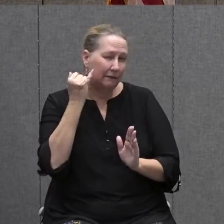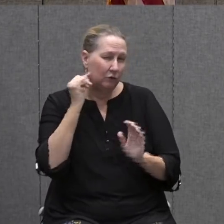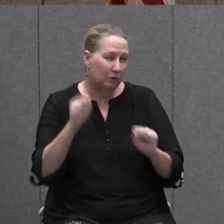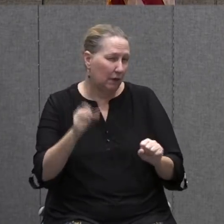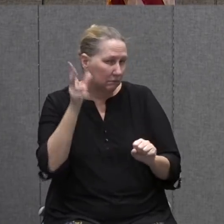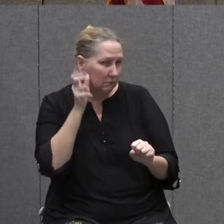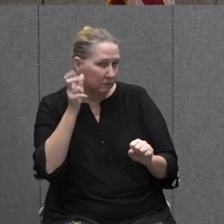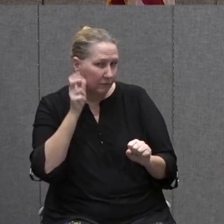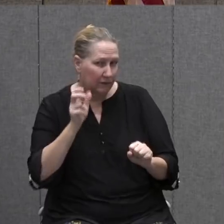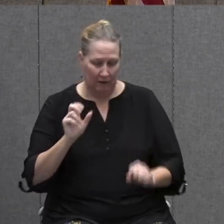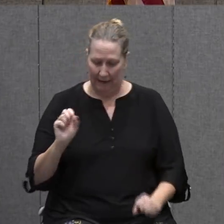to what you're going to hear.